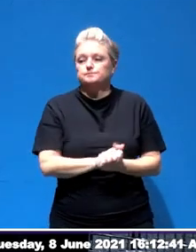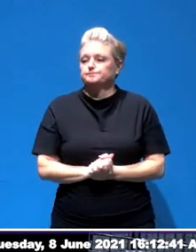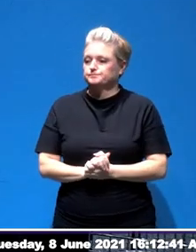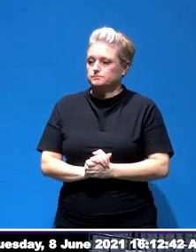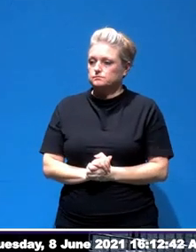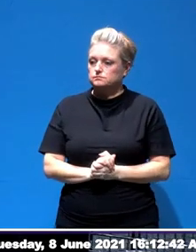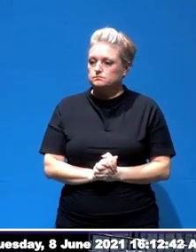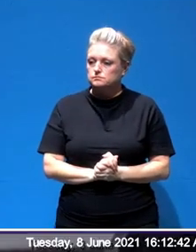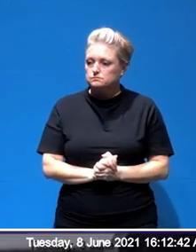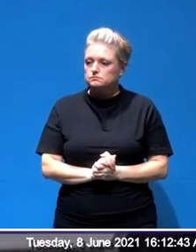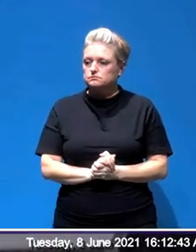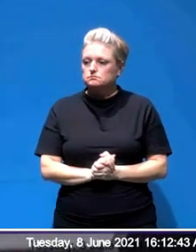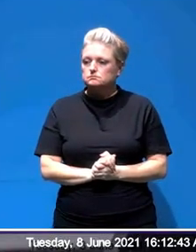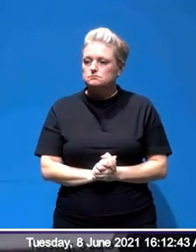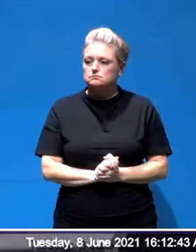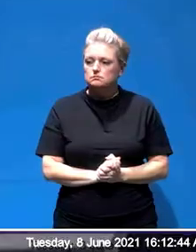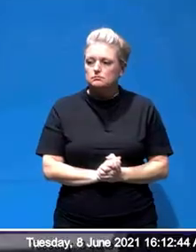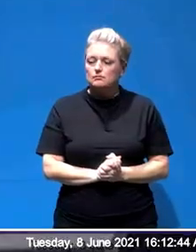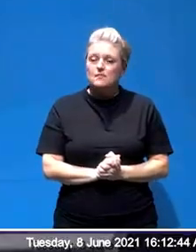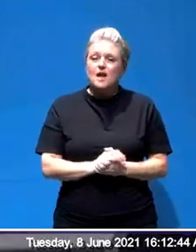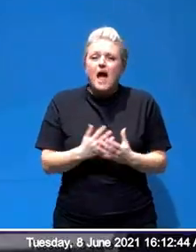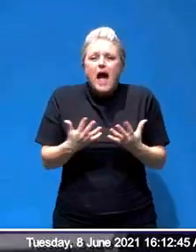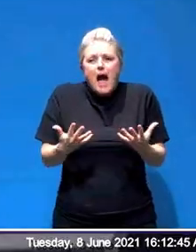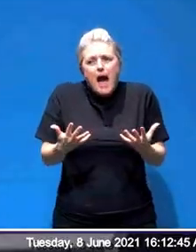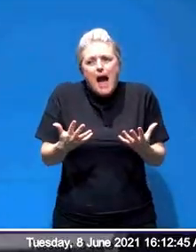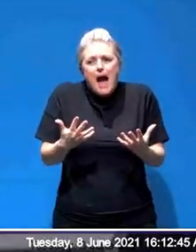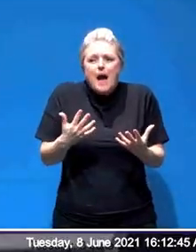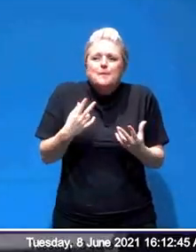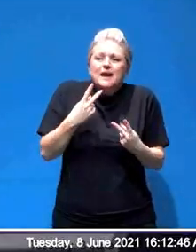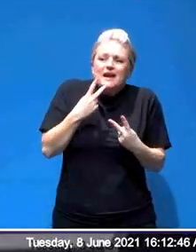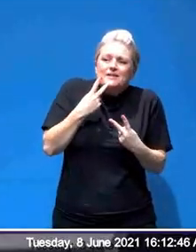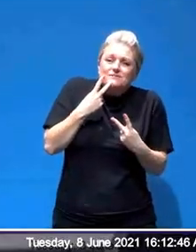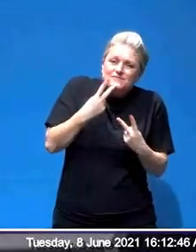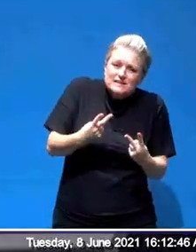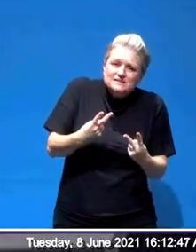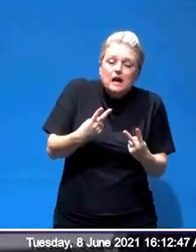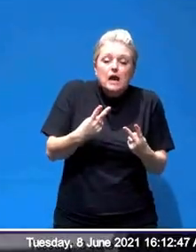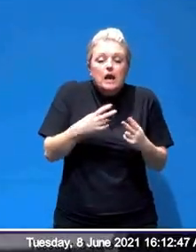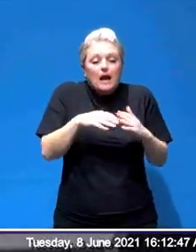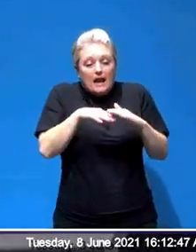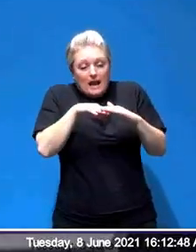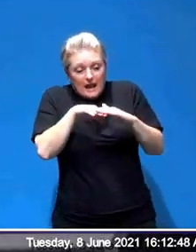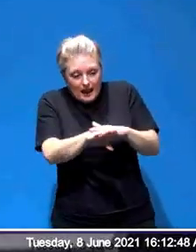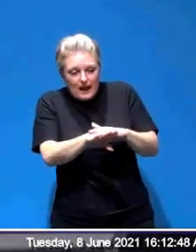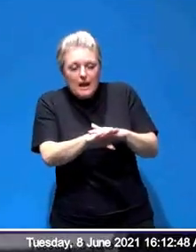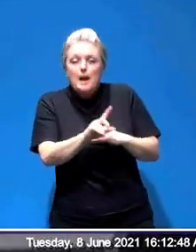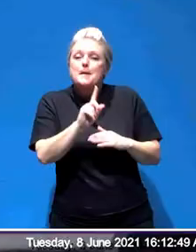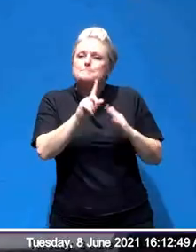Certainly, visits are one thing, but also it's about looking at what are some of the trends and incidents.